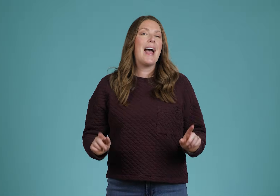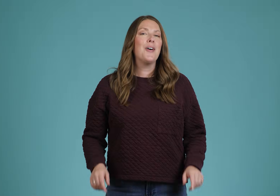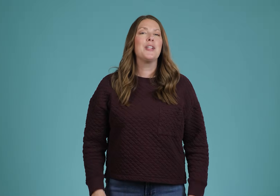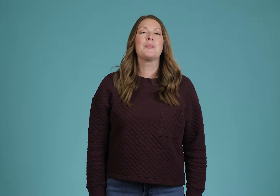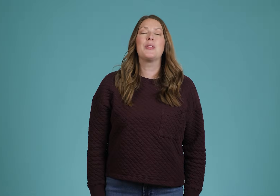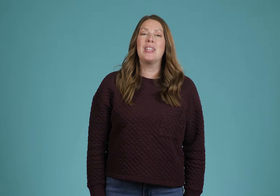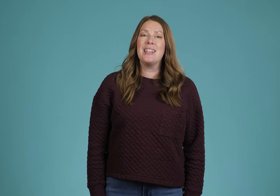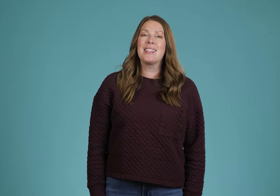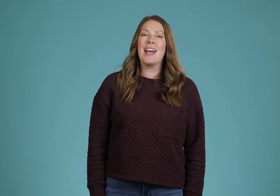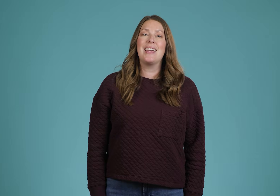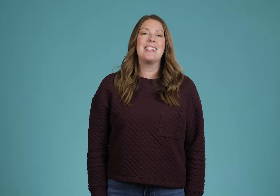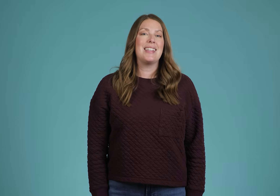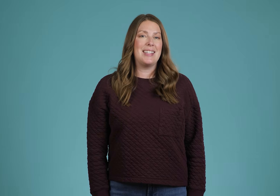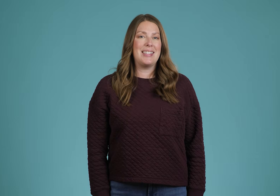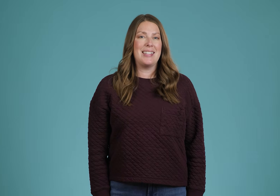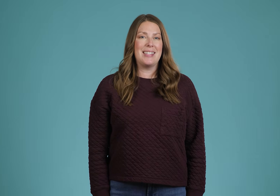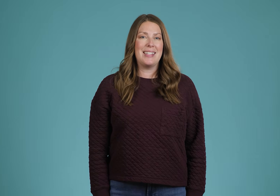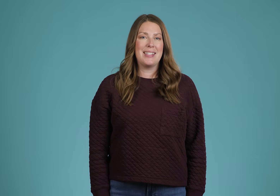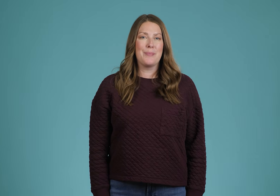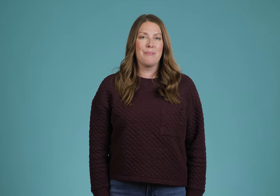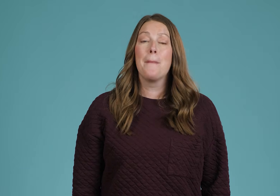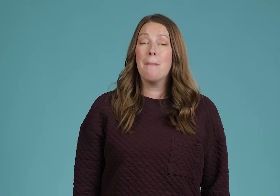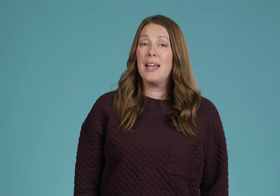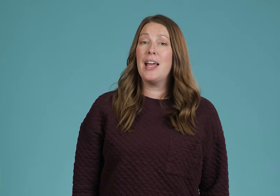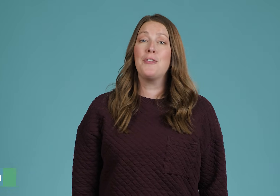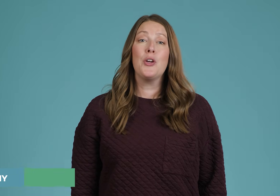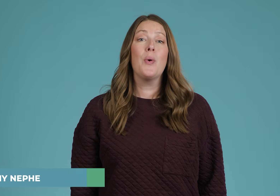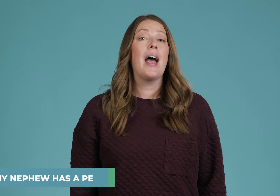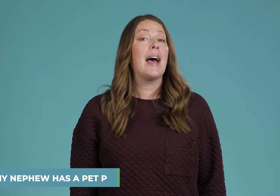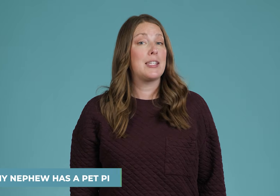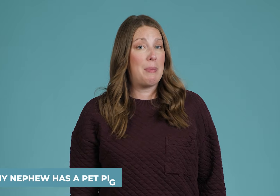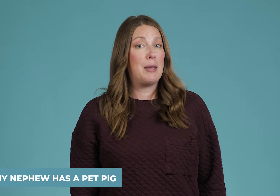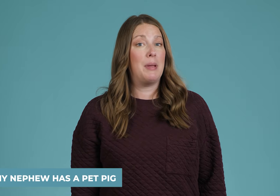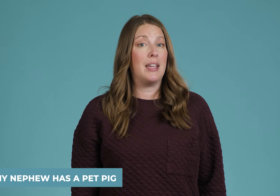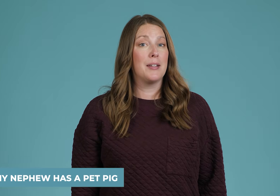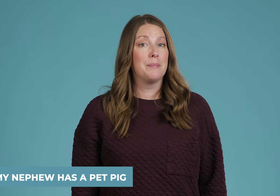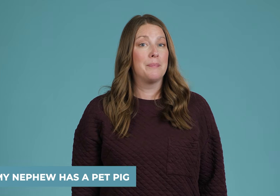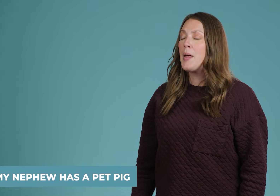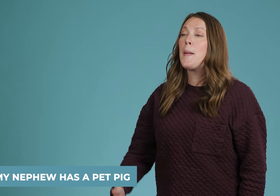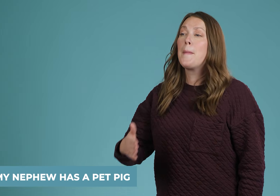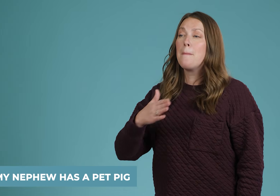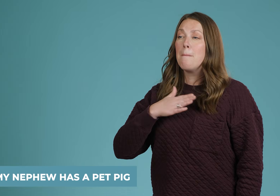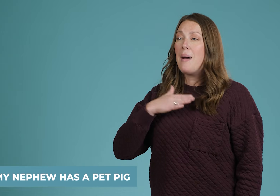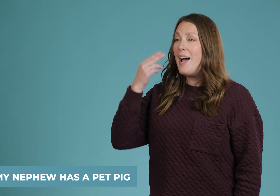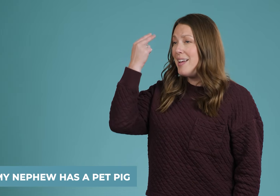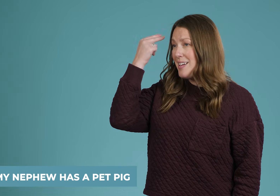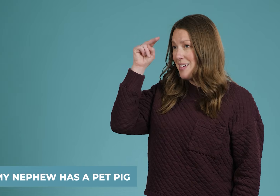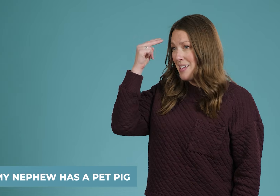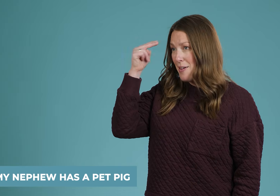Now, let's put these signs into